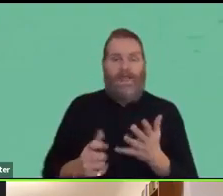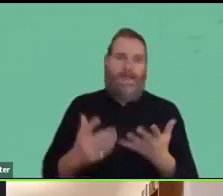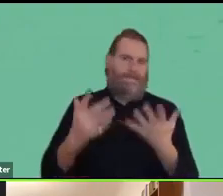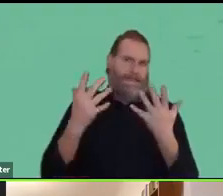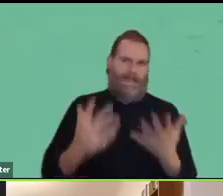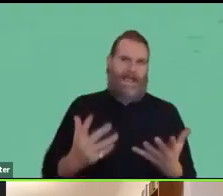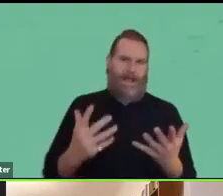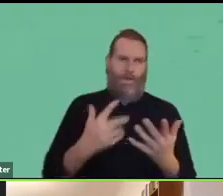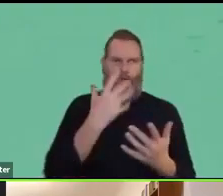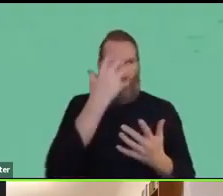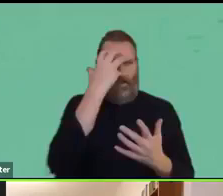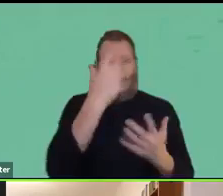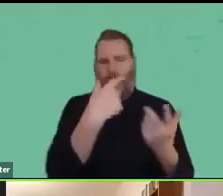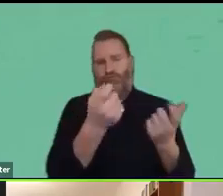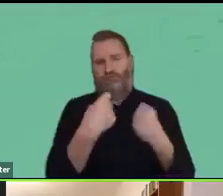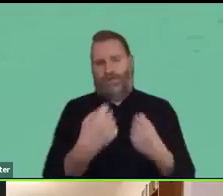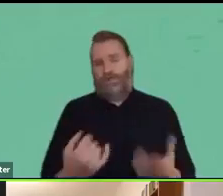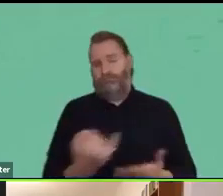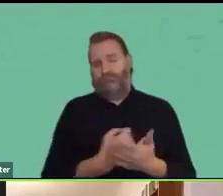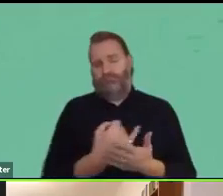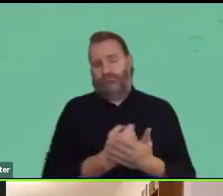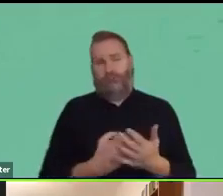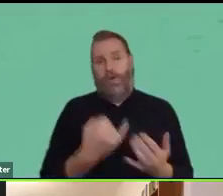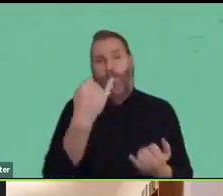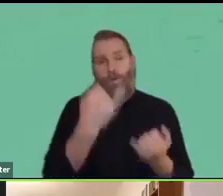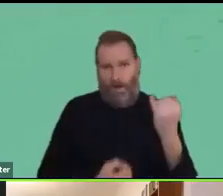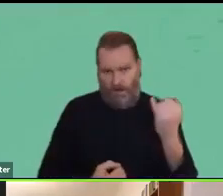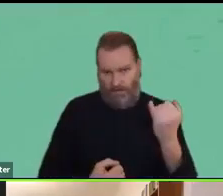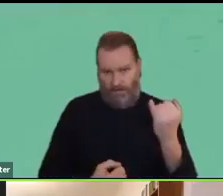and the last thing I would say about this is if we're successful in getting our union